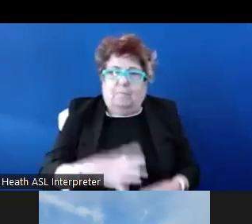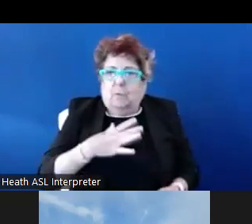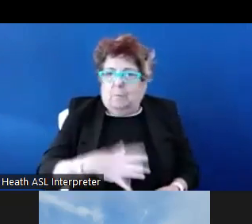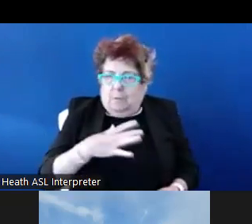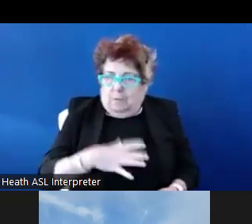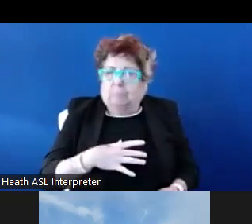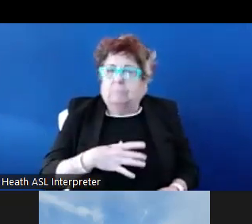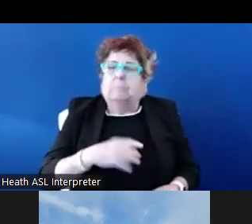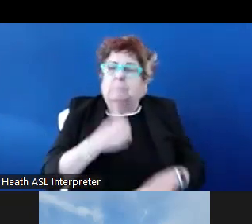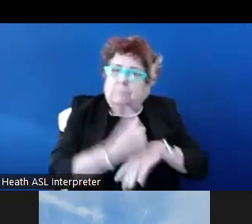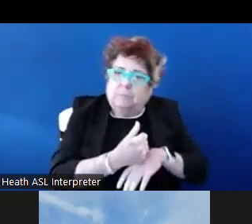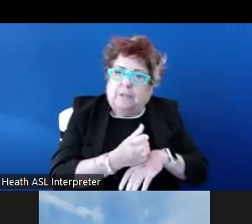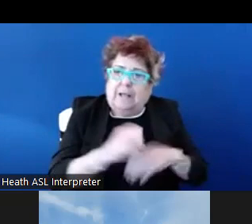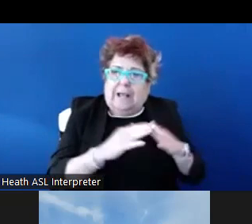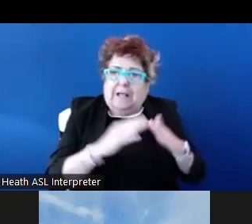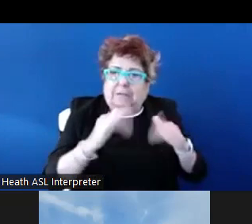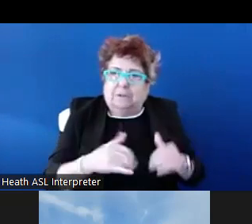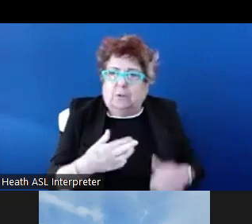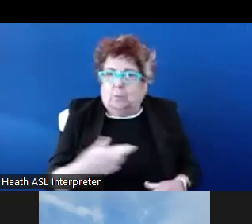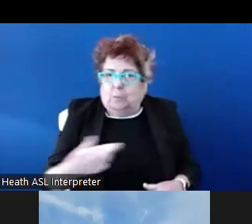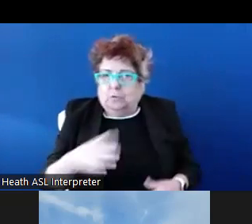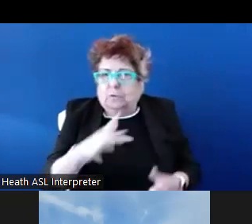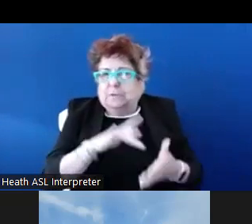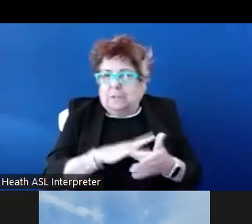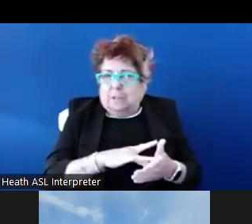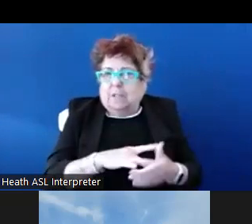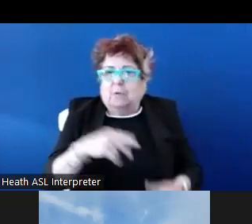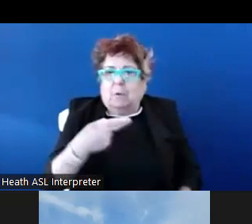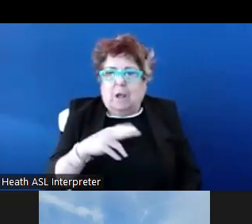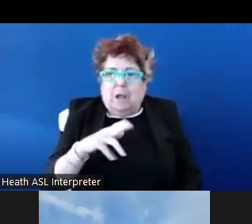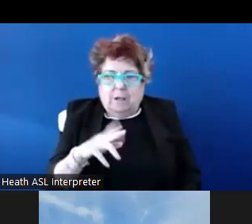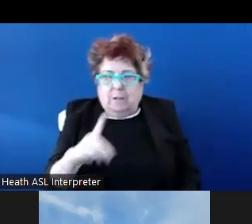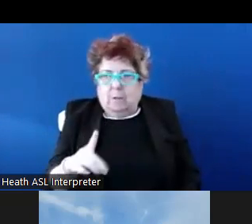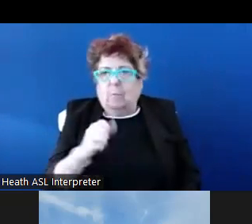formally bringing together HUD with a number of HHS agencies,